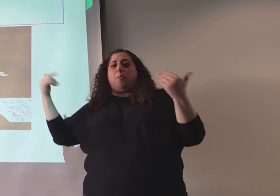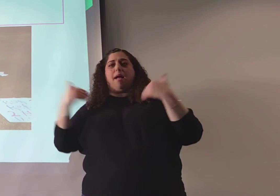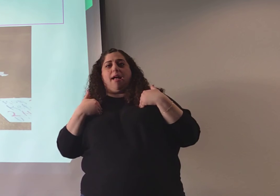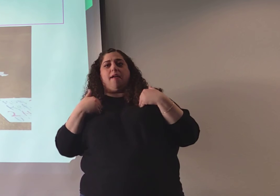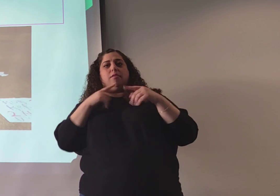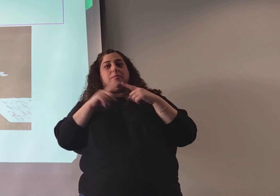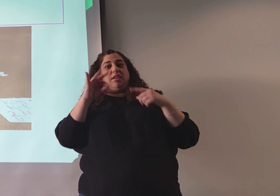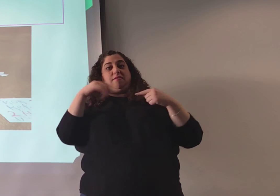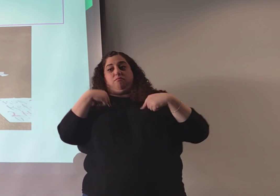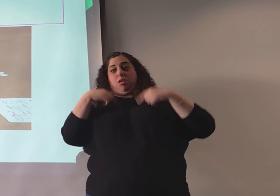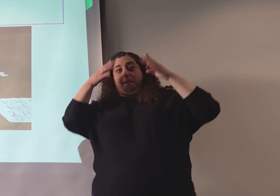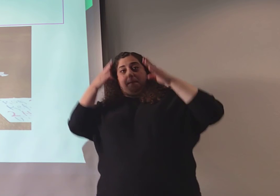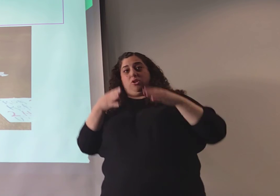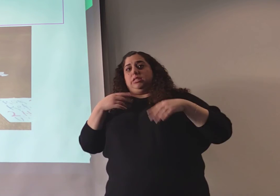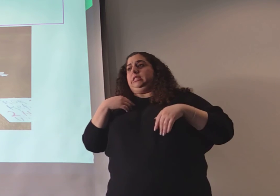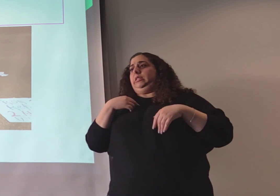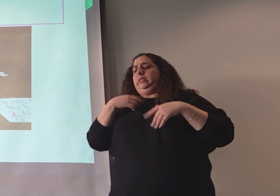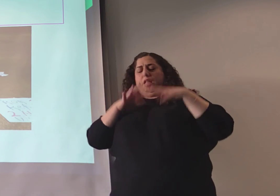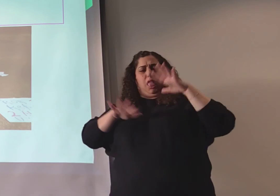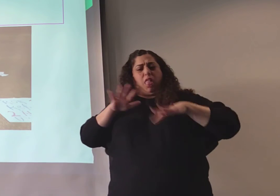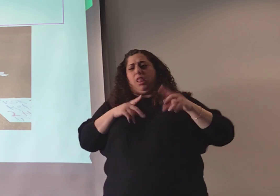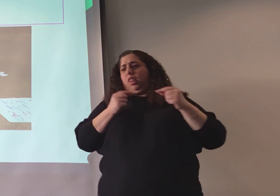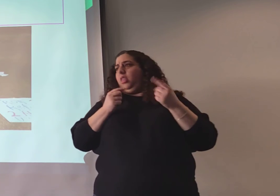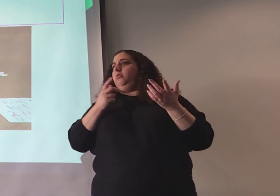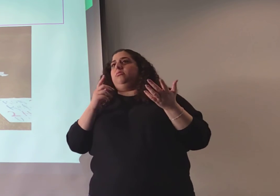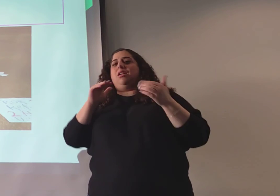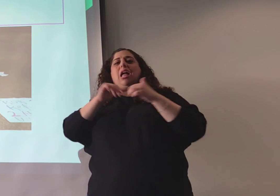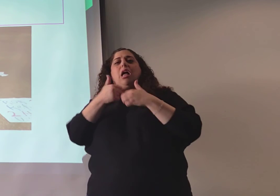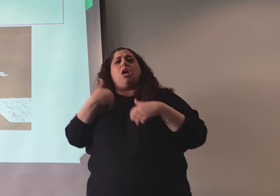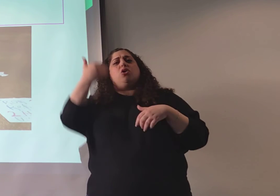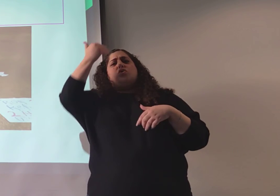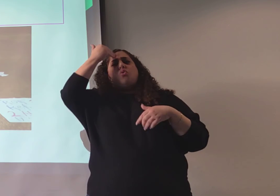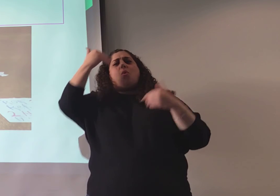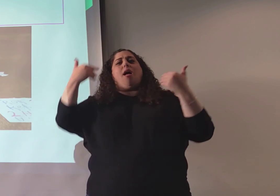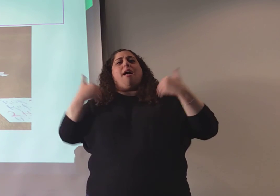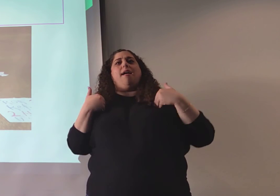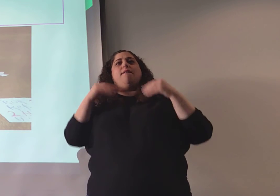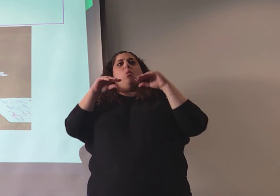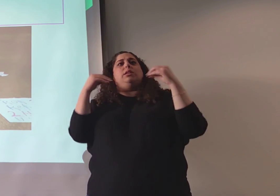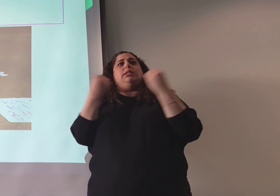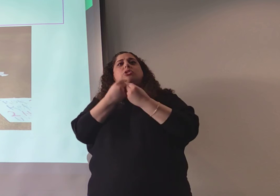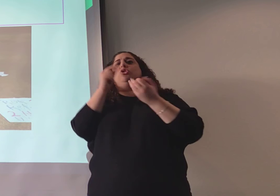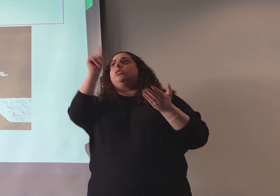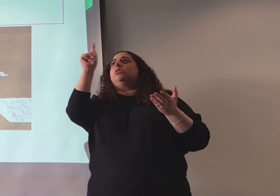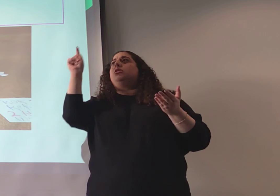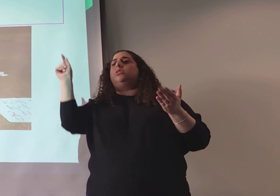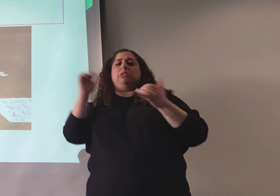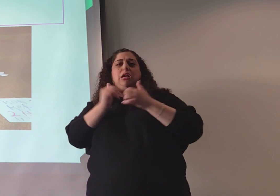Would it be a good thing for this person to apply for assistance from the county?